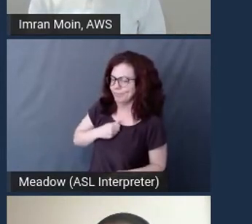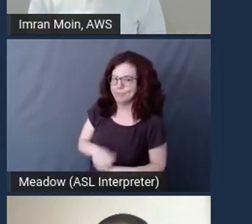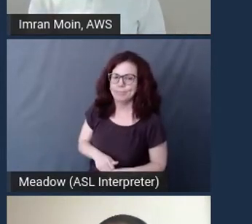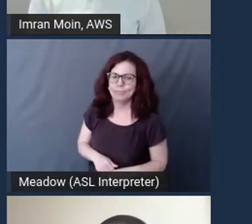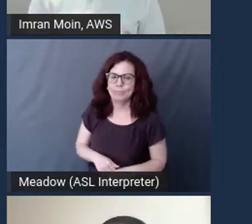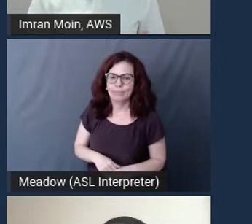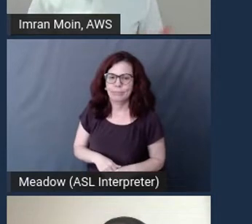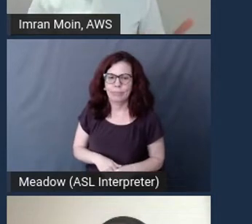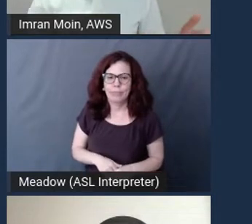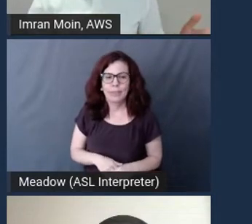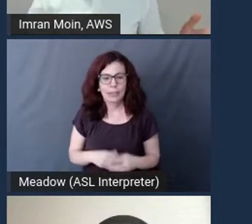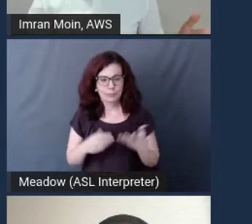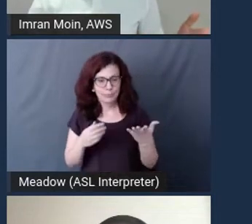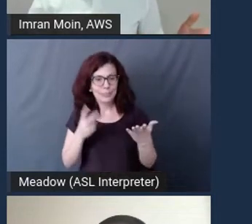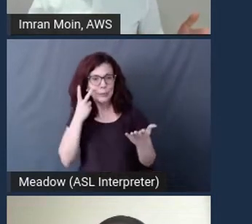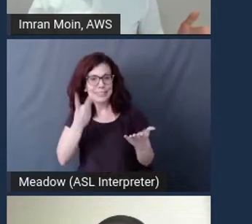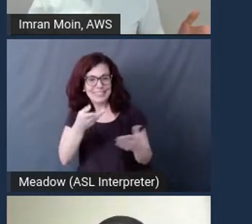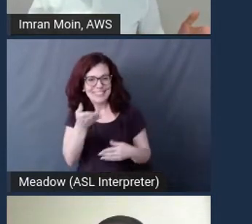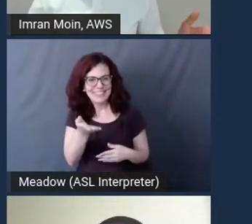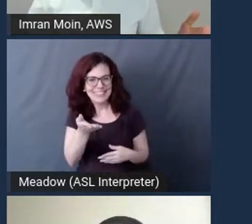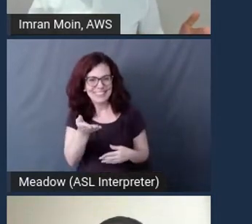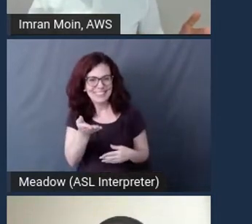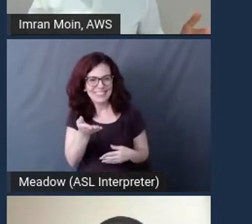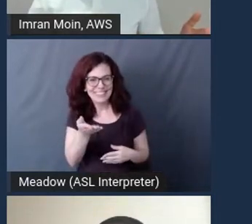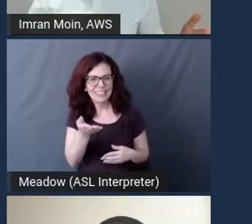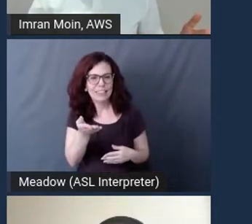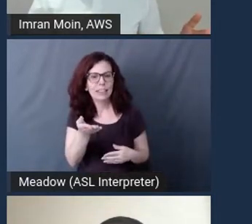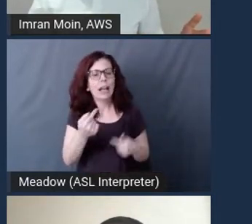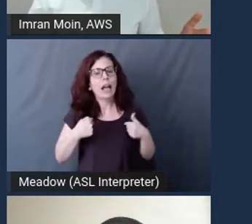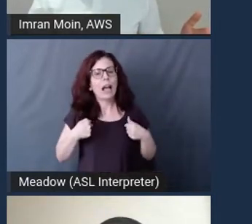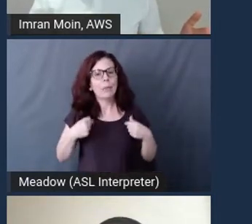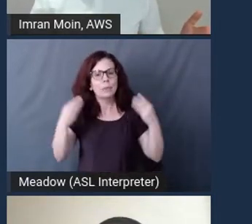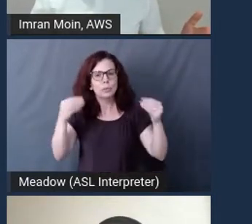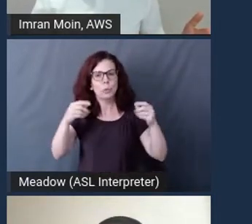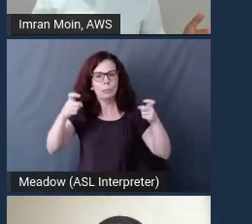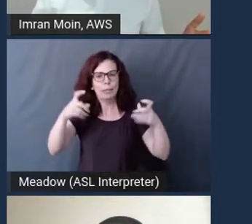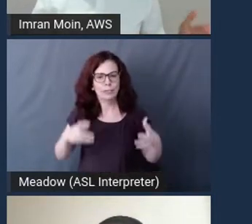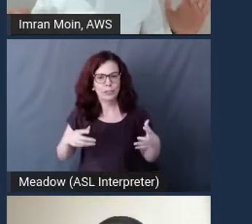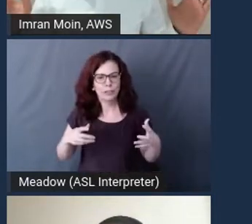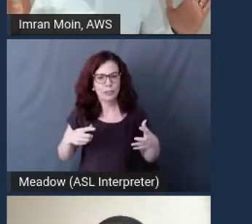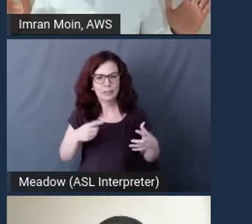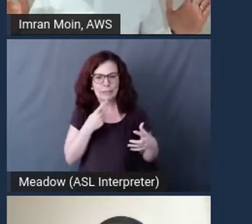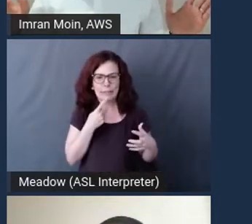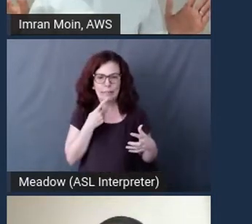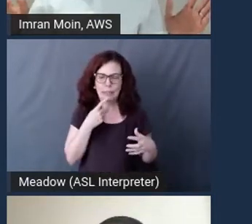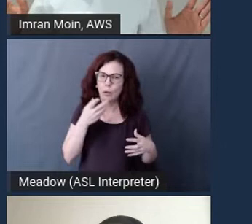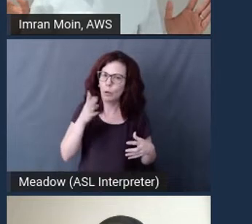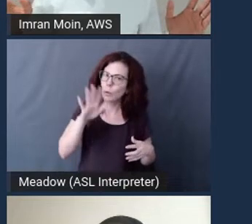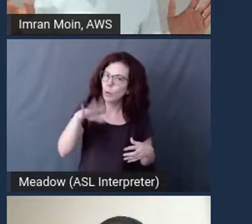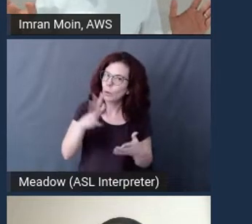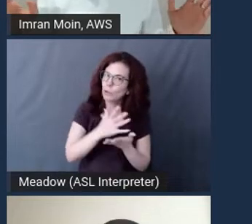Yeah, so here you can see, as a store manager, I got an email which basically says, Hey, out of stock notification.